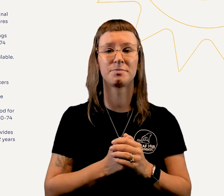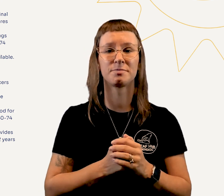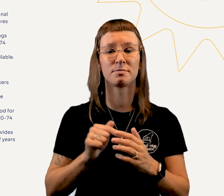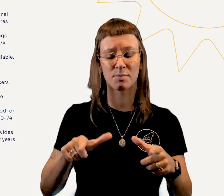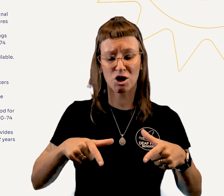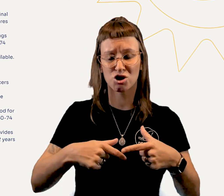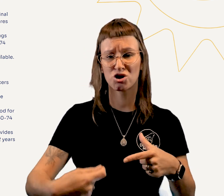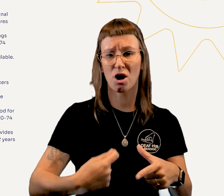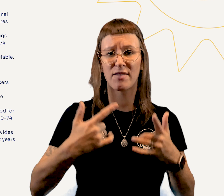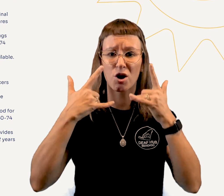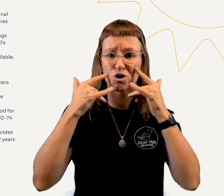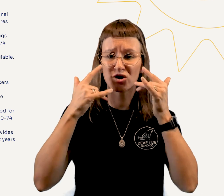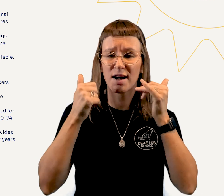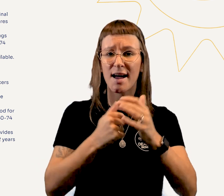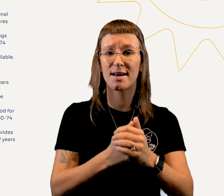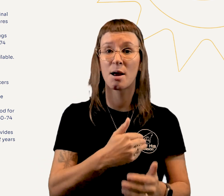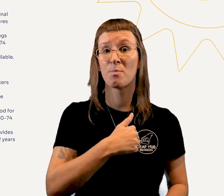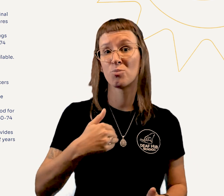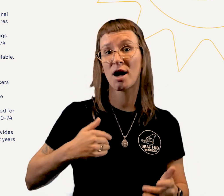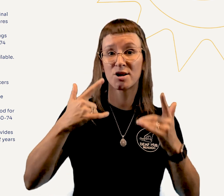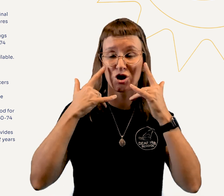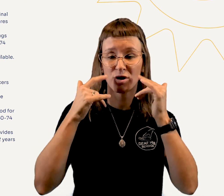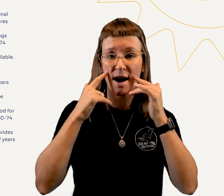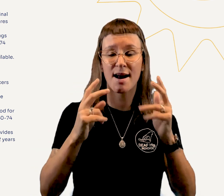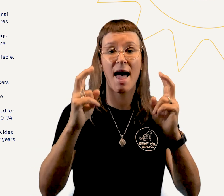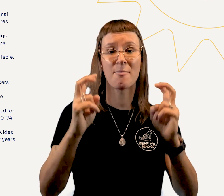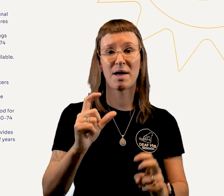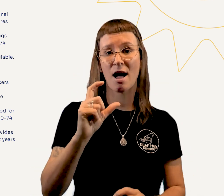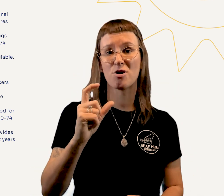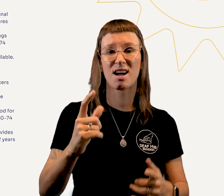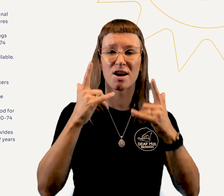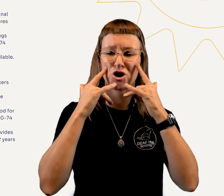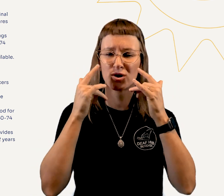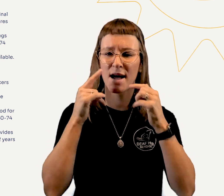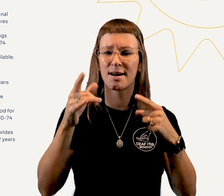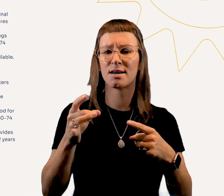Cervical, breast and bowel cancer screening are also important health checks at this stage of life too.